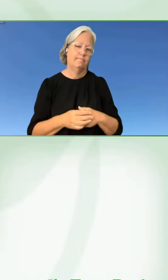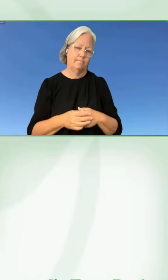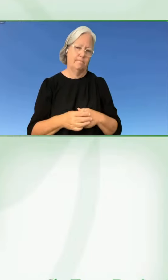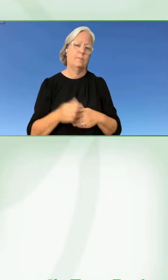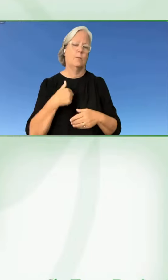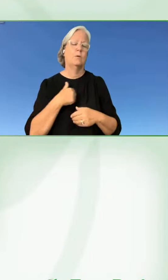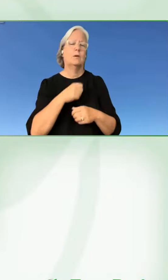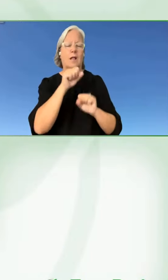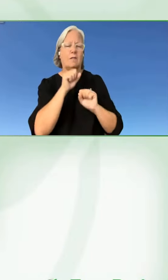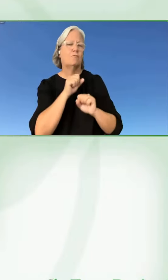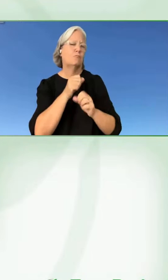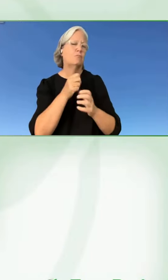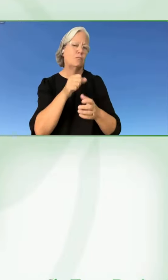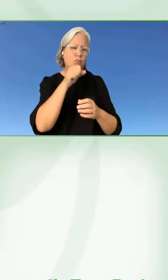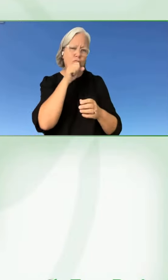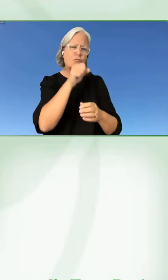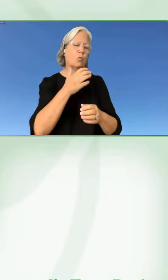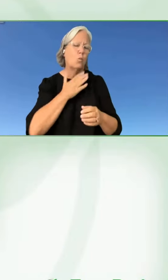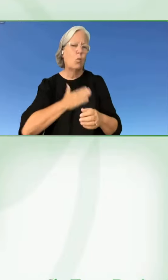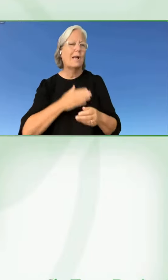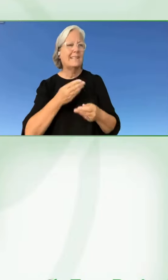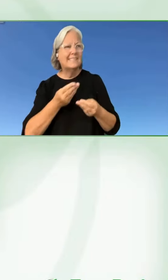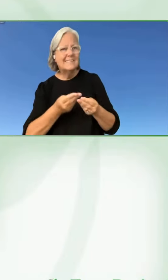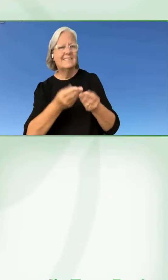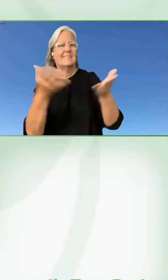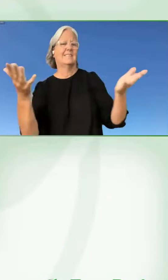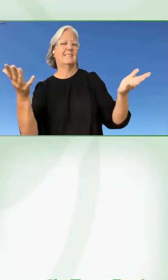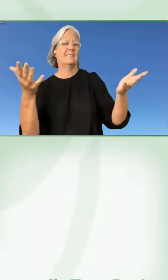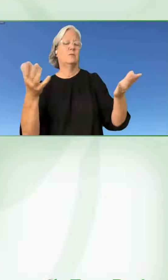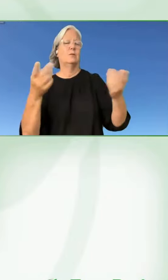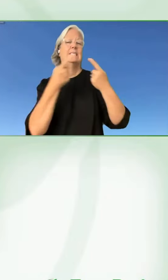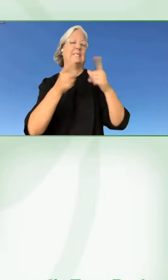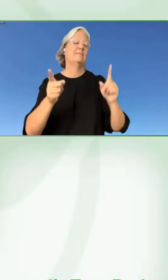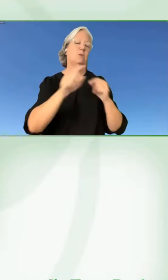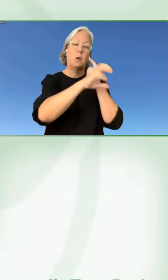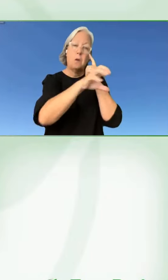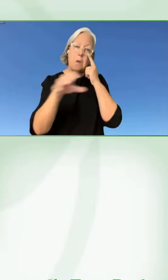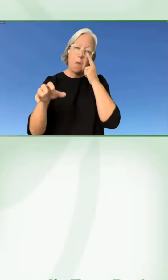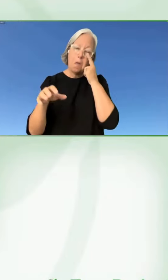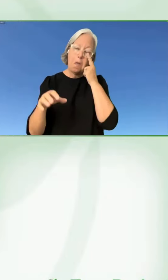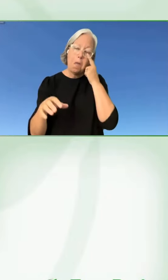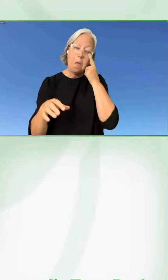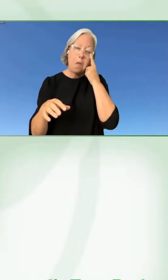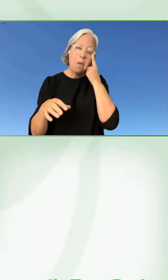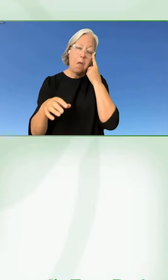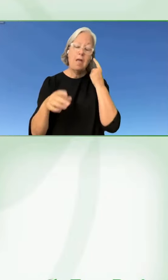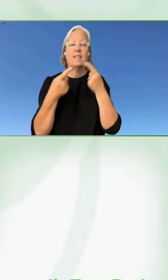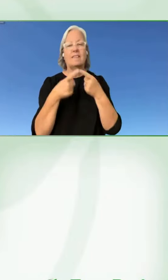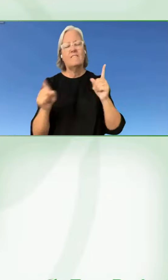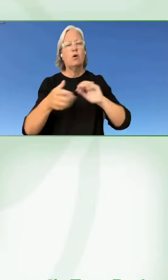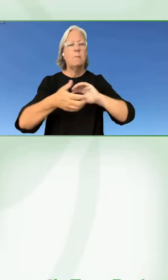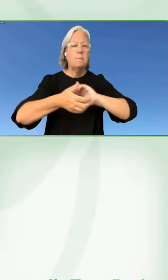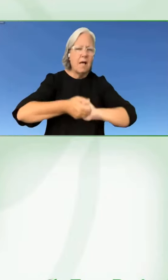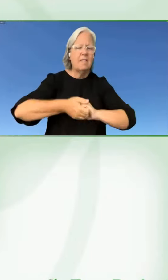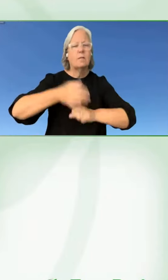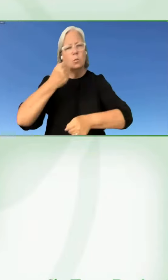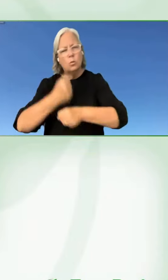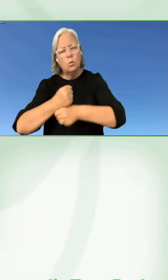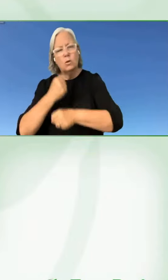Where do I find the Ryobi solution, how can I test it for example? You can download our app from our website. And I can just go as a private person and download it for free? Yes. Wonderful.